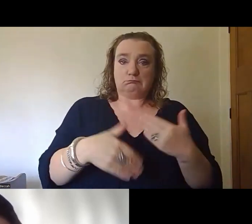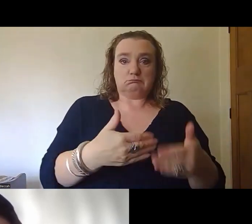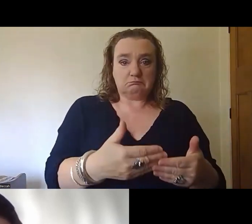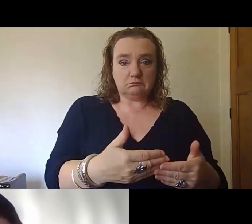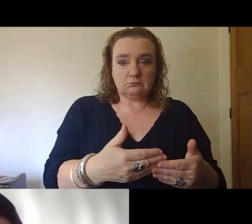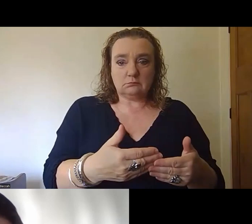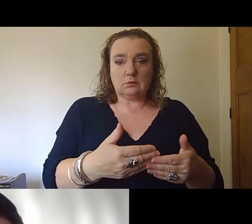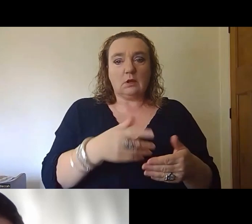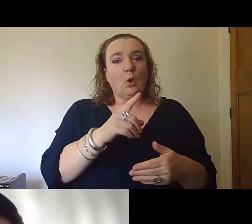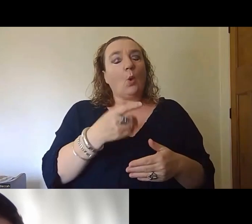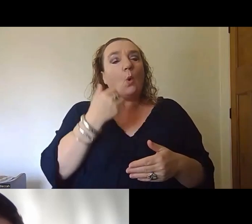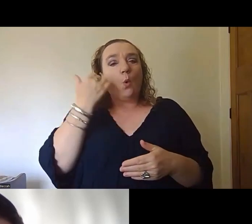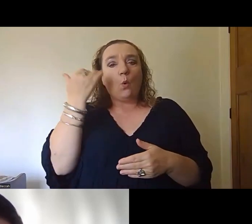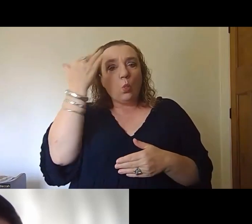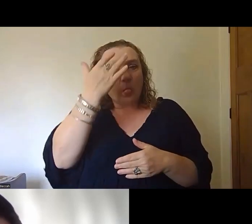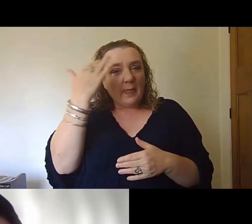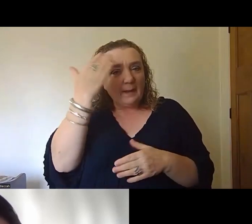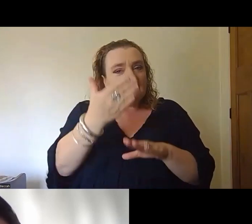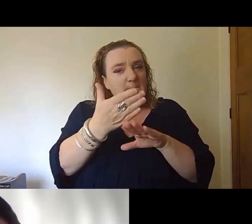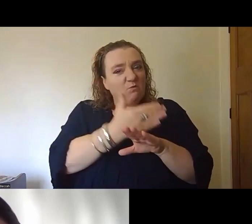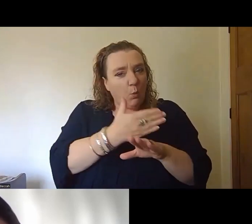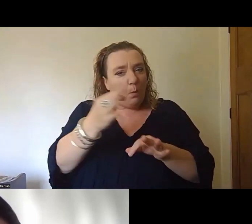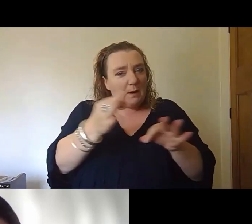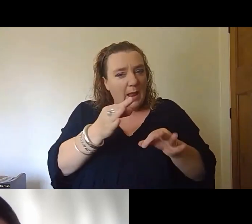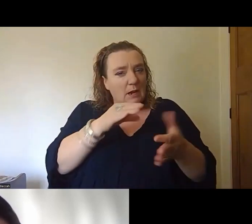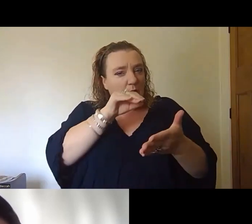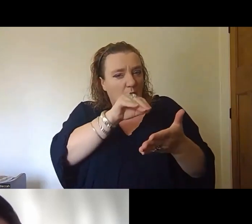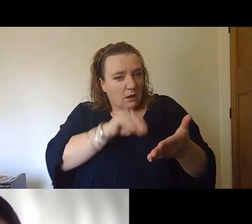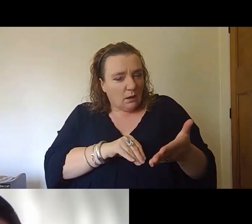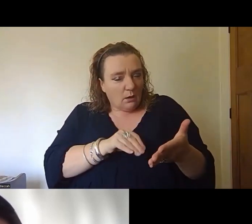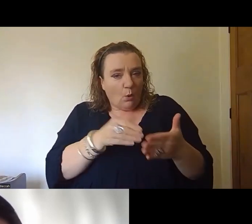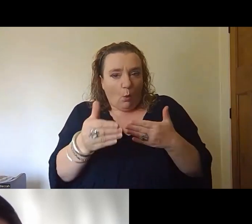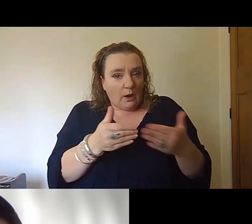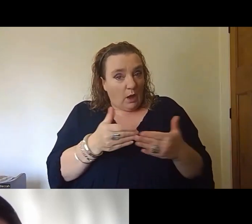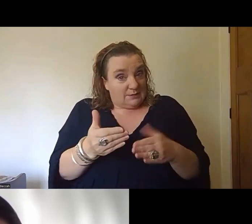Obviously there was thought put into it, there was planning put into it. And I think this is one of the key things